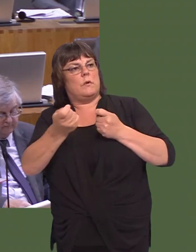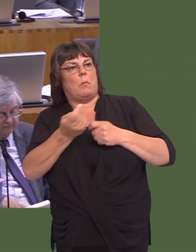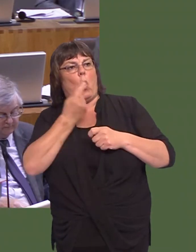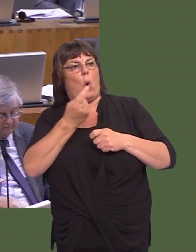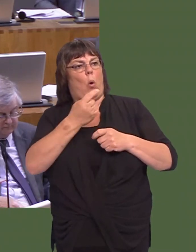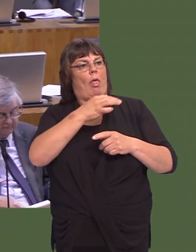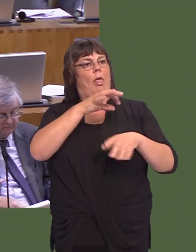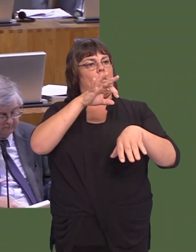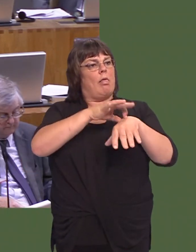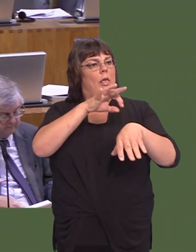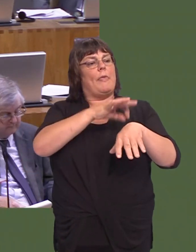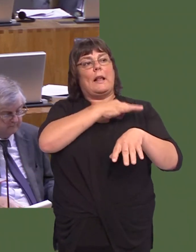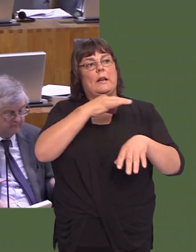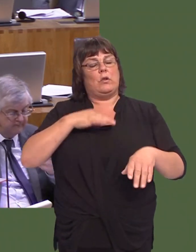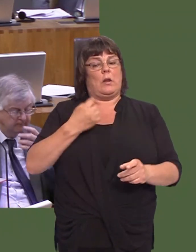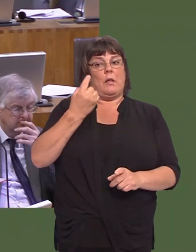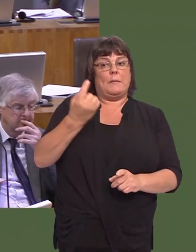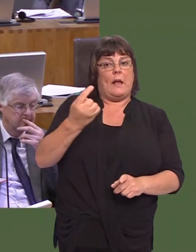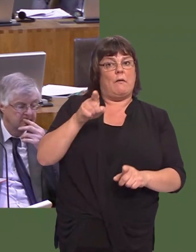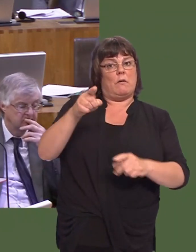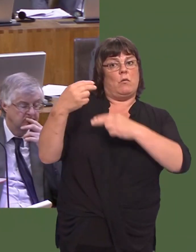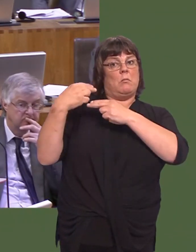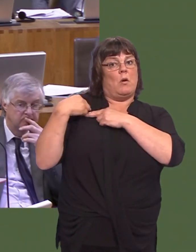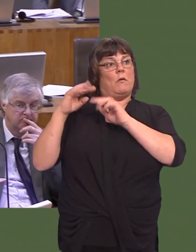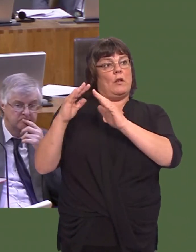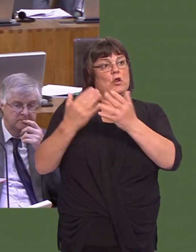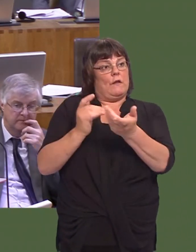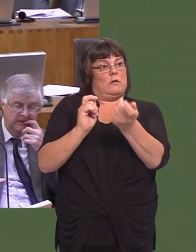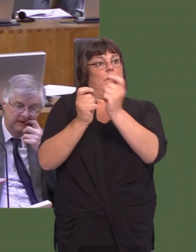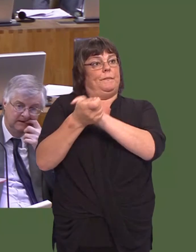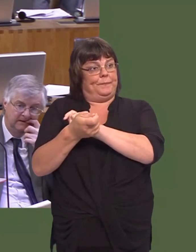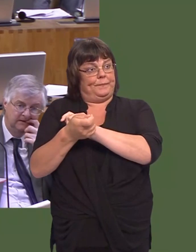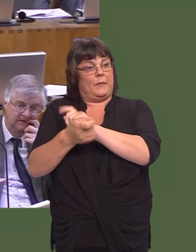in order to transform the way in which the services are delivered.